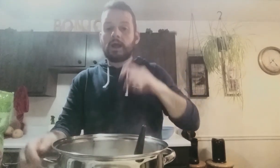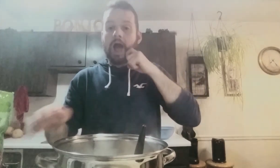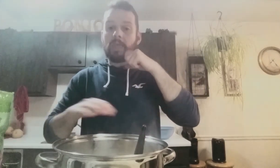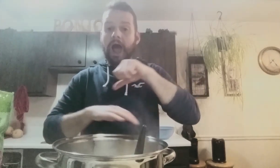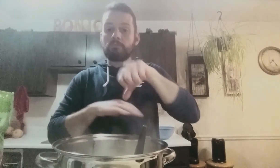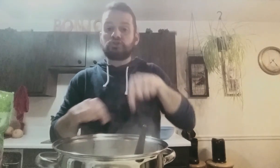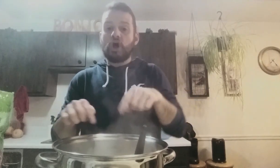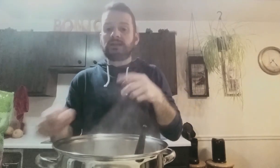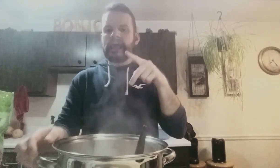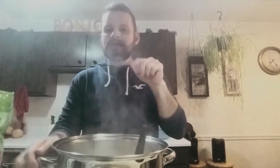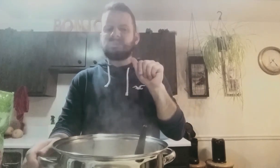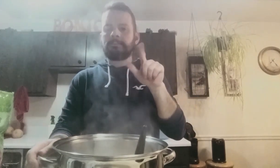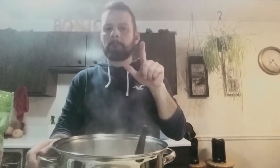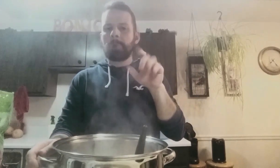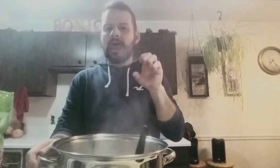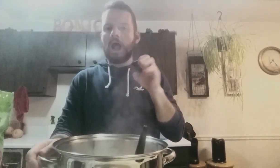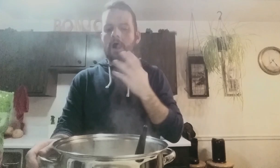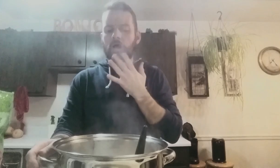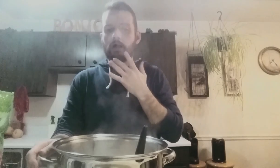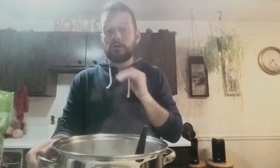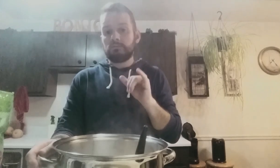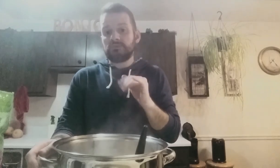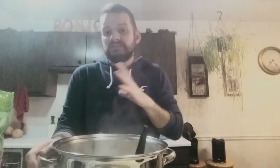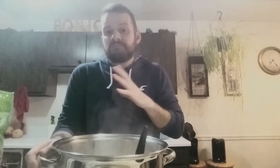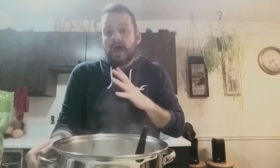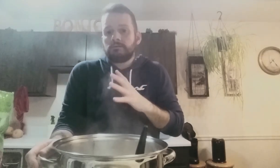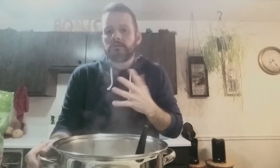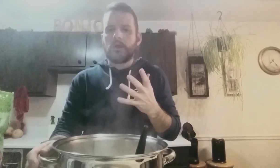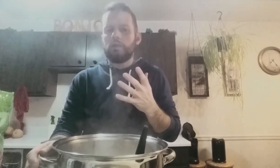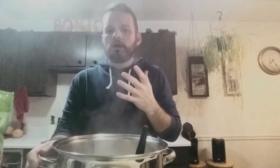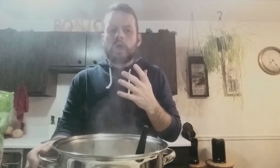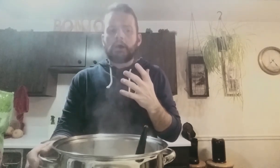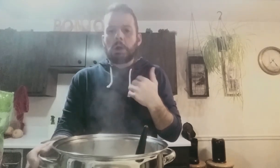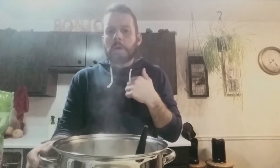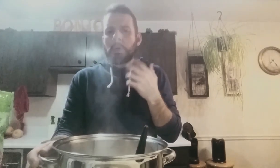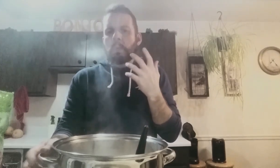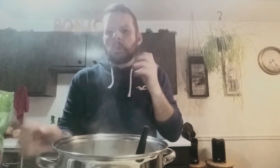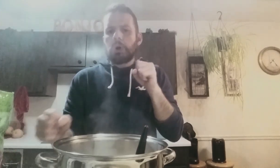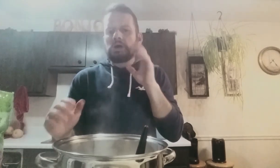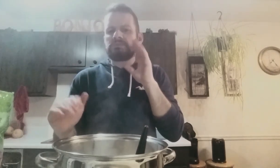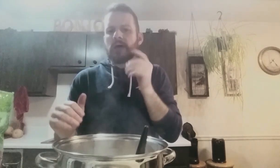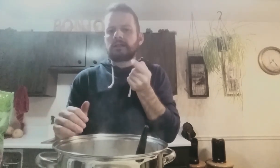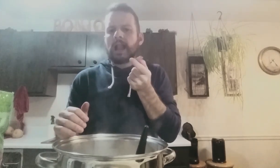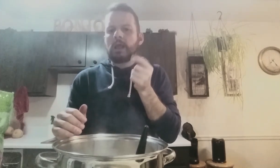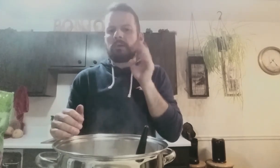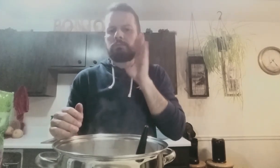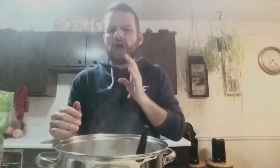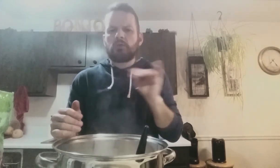The apple sauce's colour is pale which is fine, it will turn brown just like